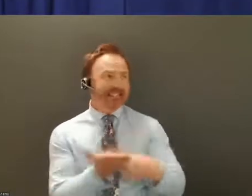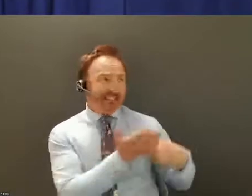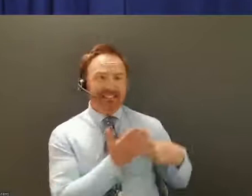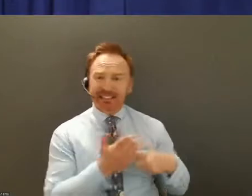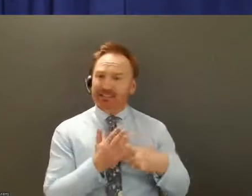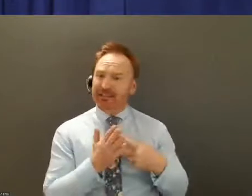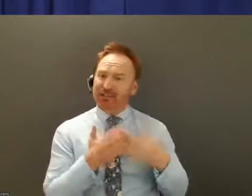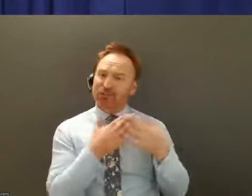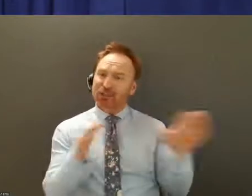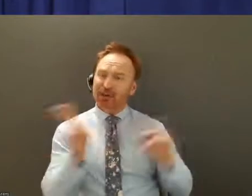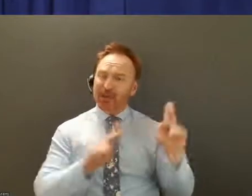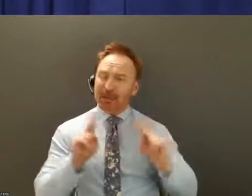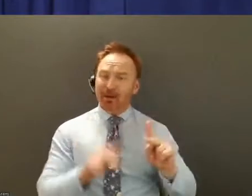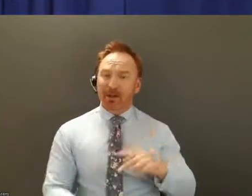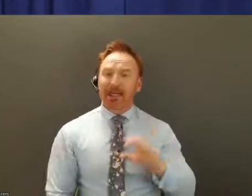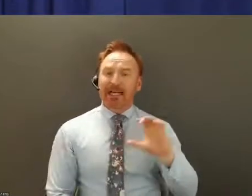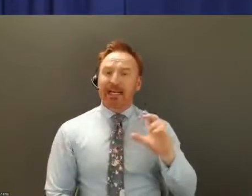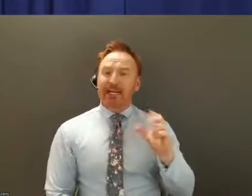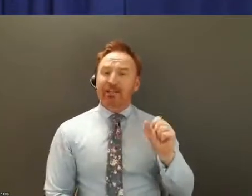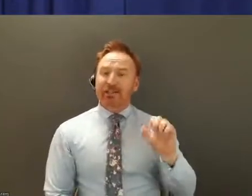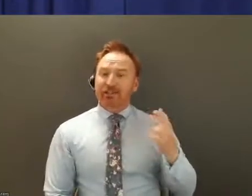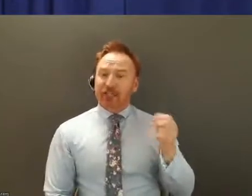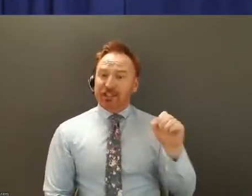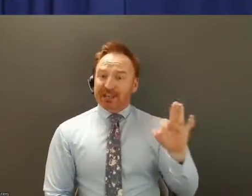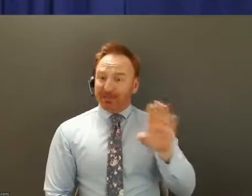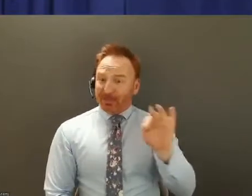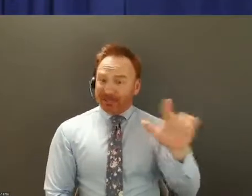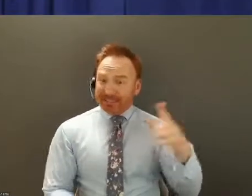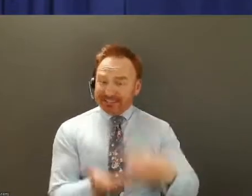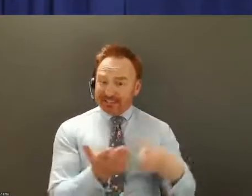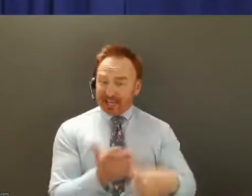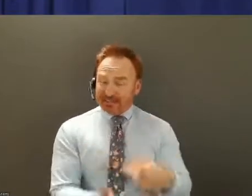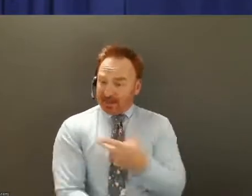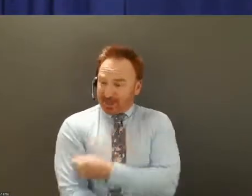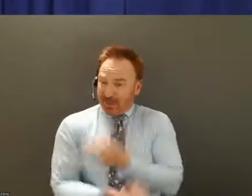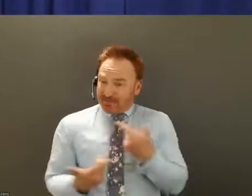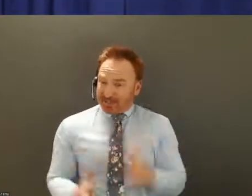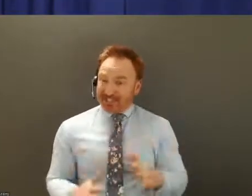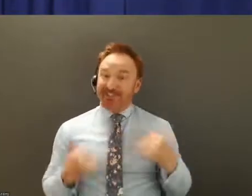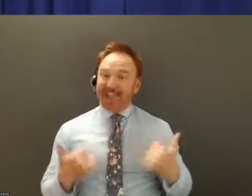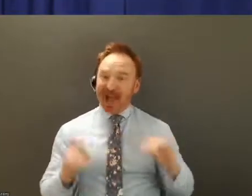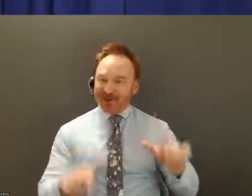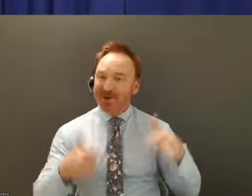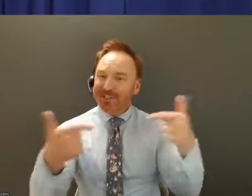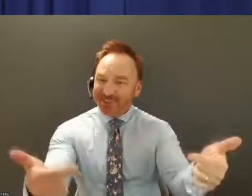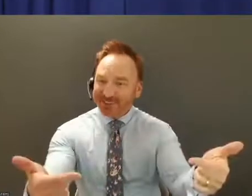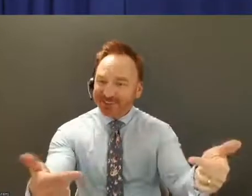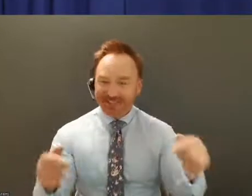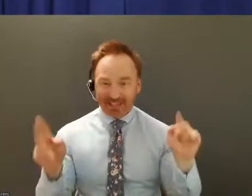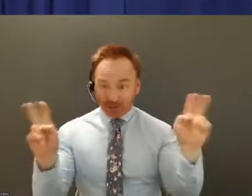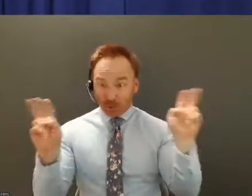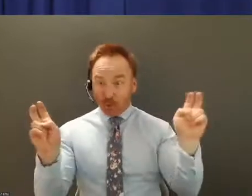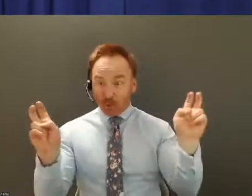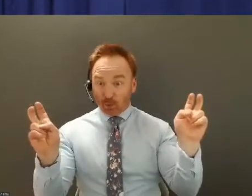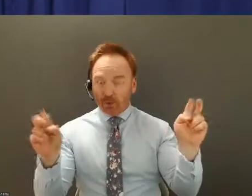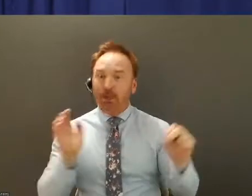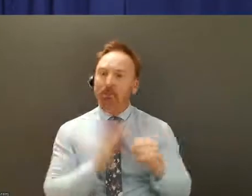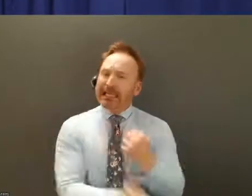important you are honest and open to ensure officials can do their job properly.